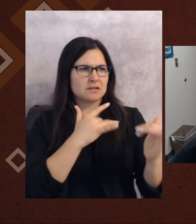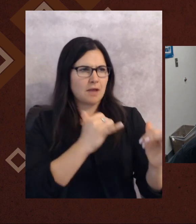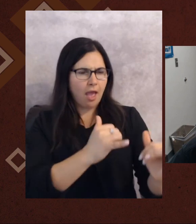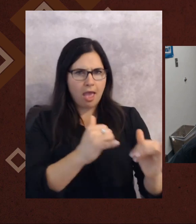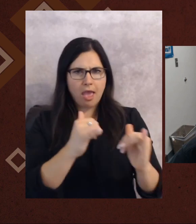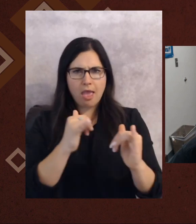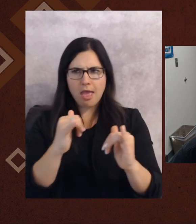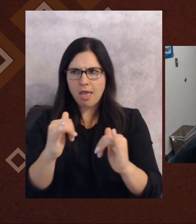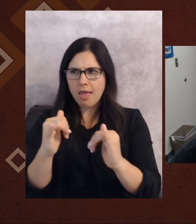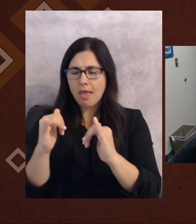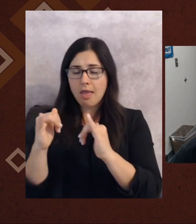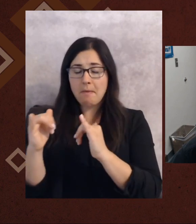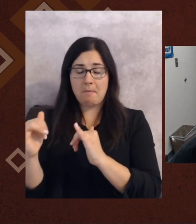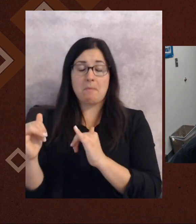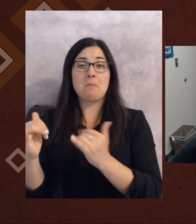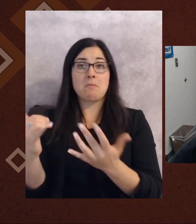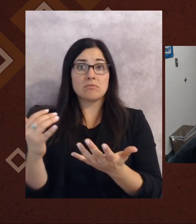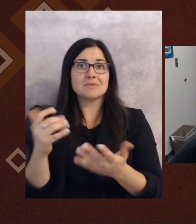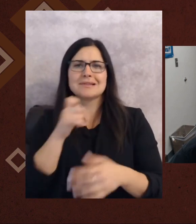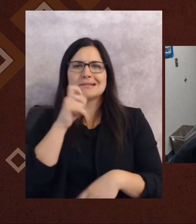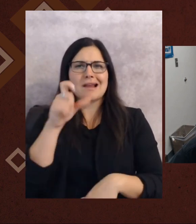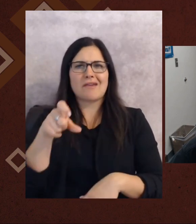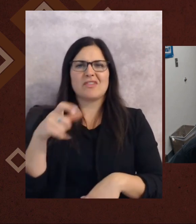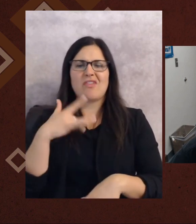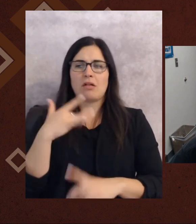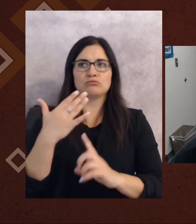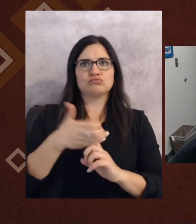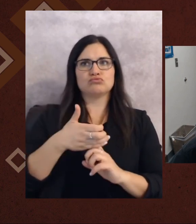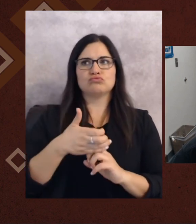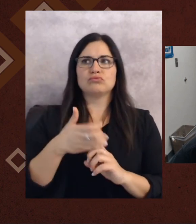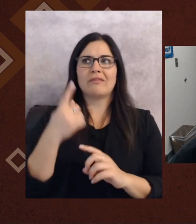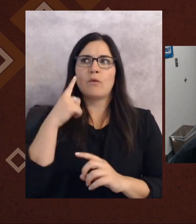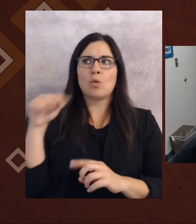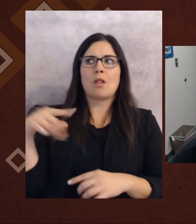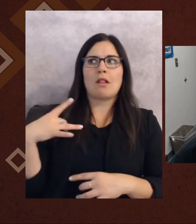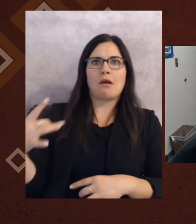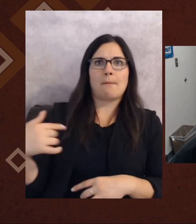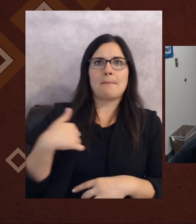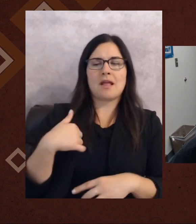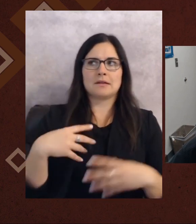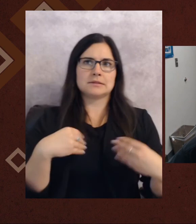They don't have to be somebody else for us to accept our identity.